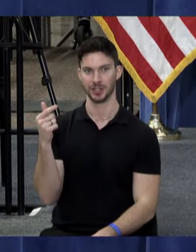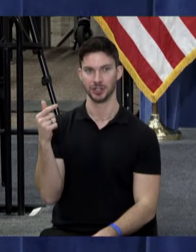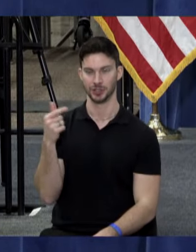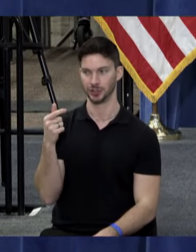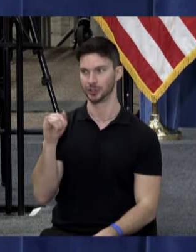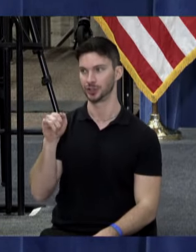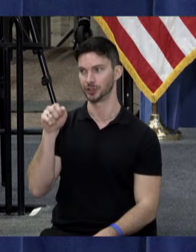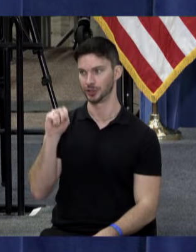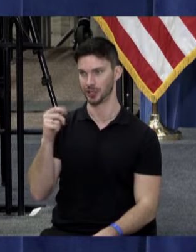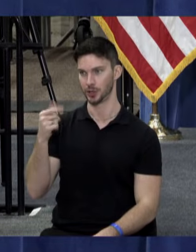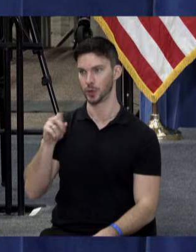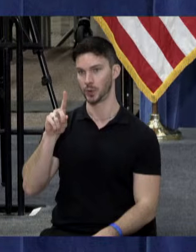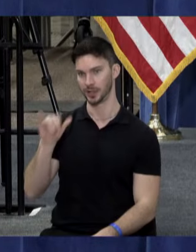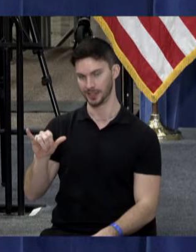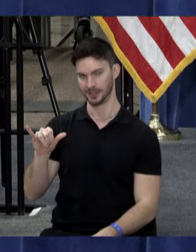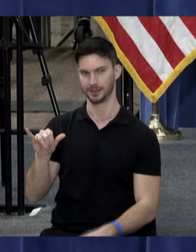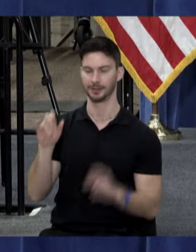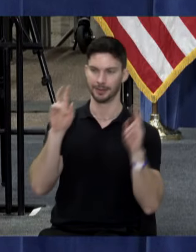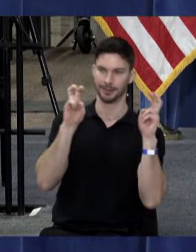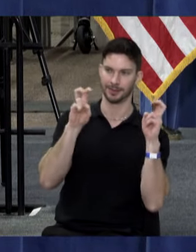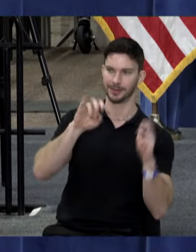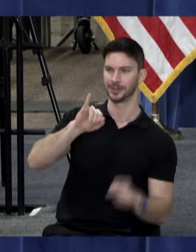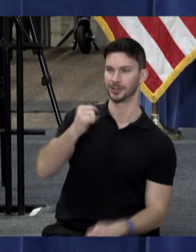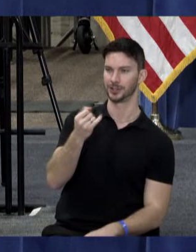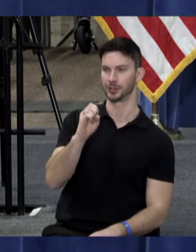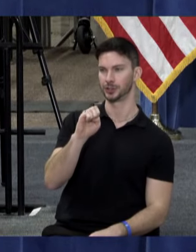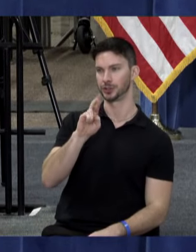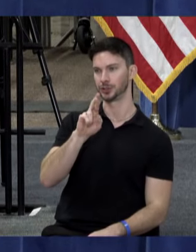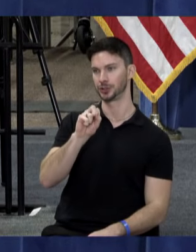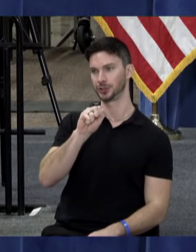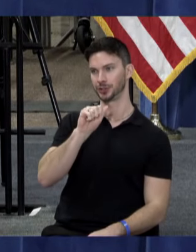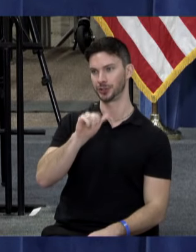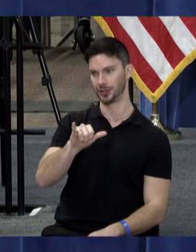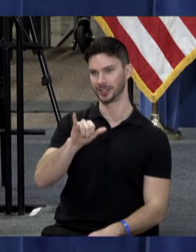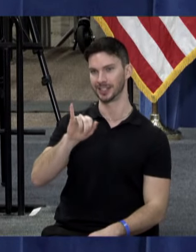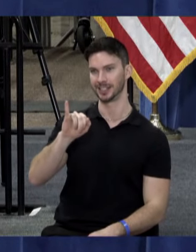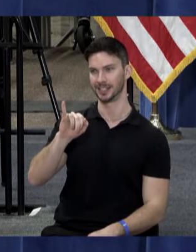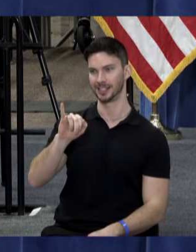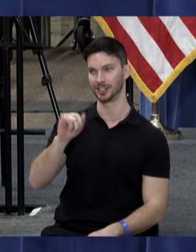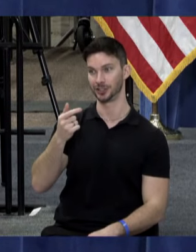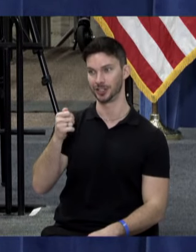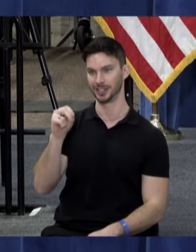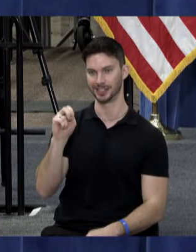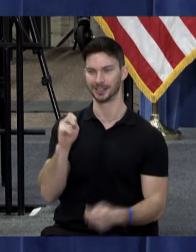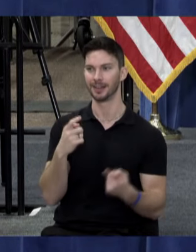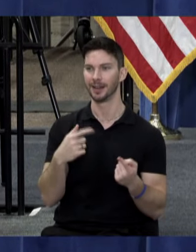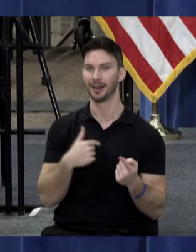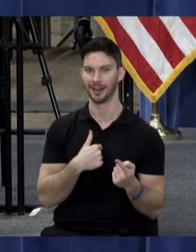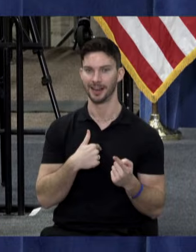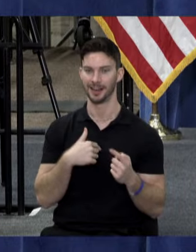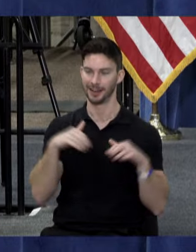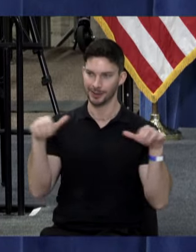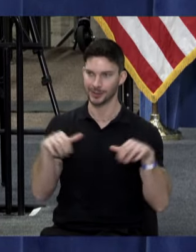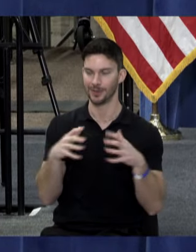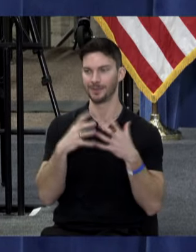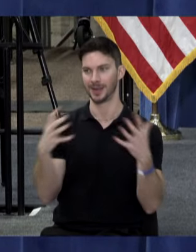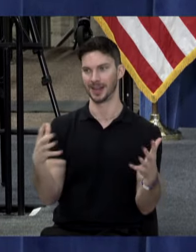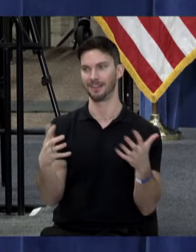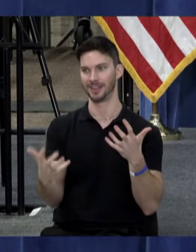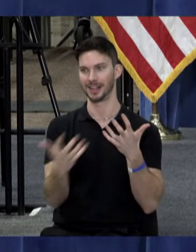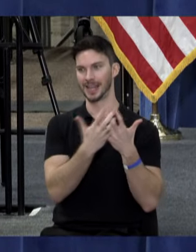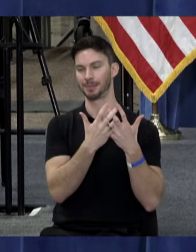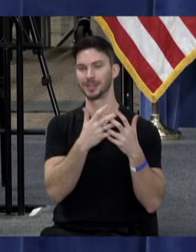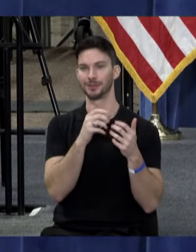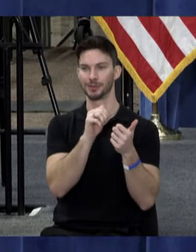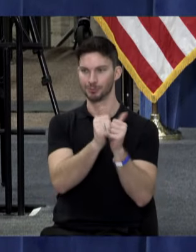as Jersey Jean, as I do a lot of adaptive sports. I'll take you on some day. Anyway.